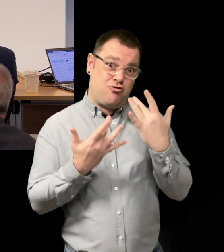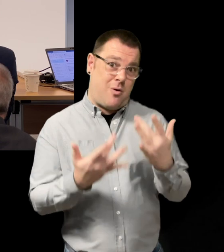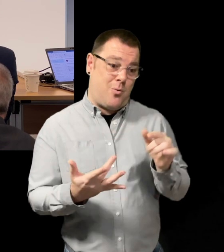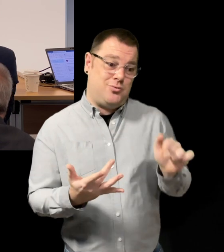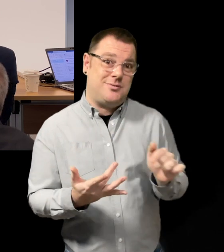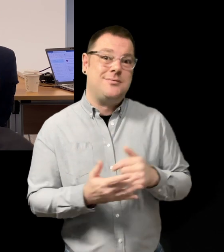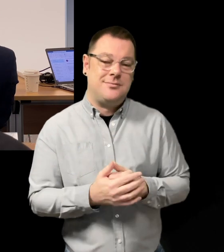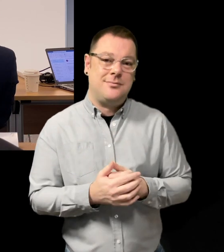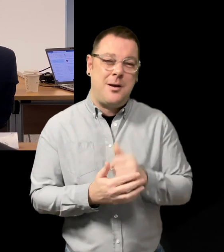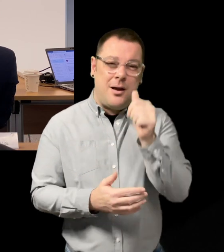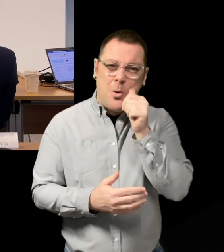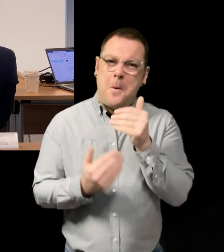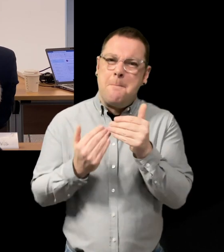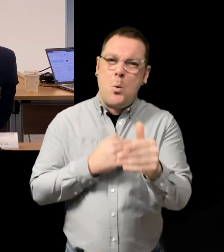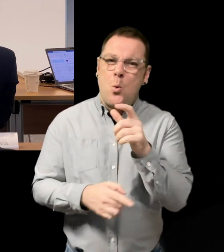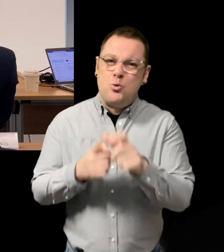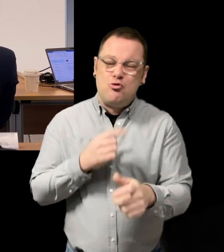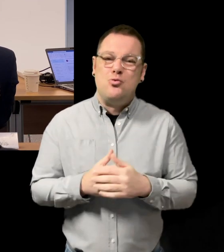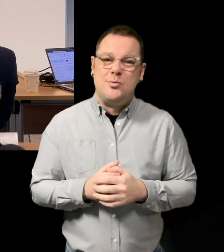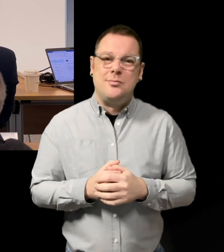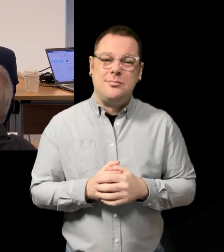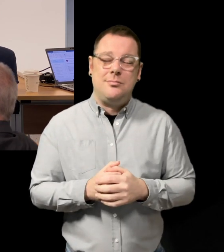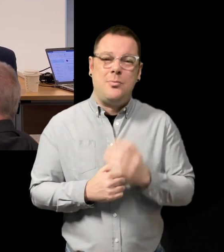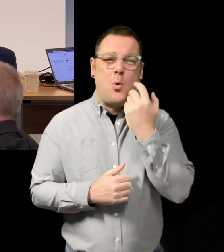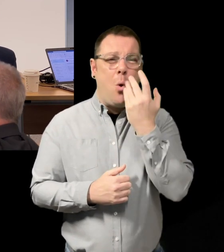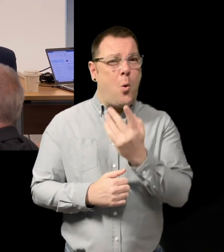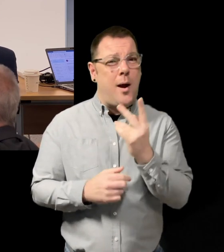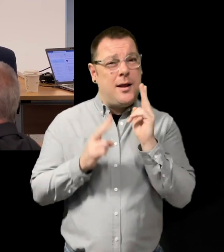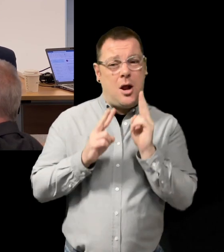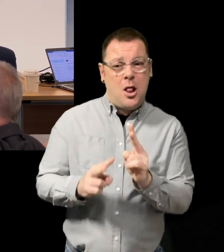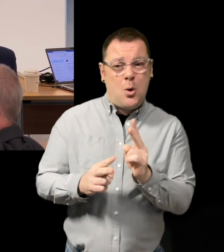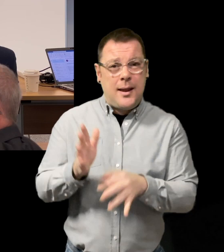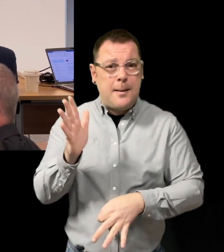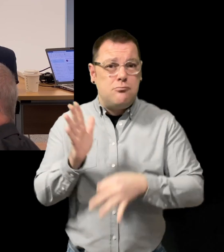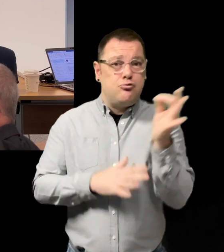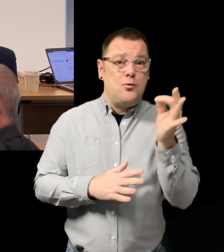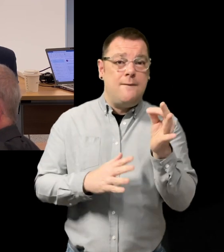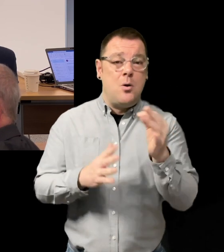But we know there is much more to do. In fact, we will always be looking to improve as an organisation